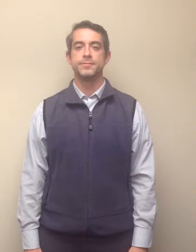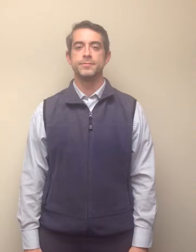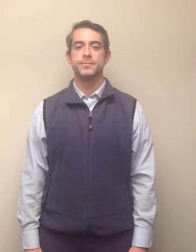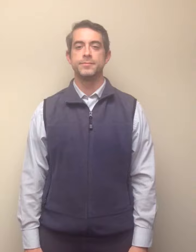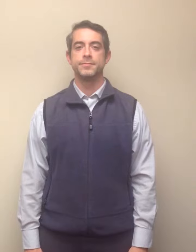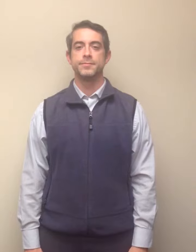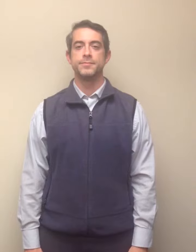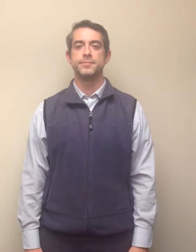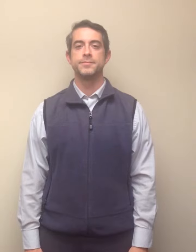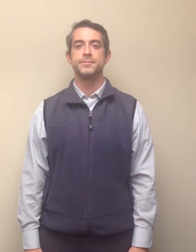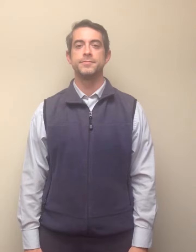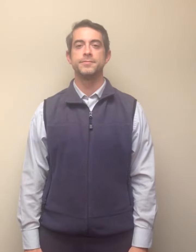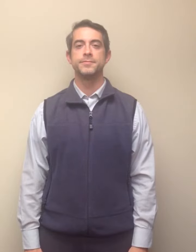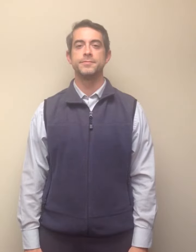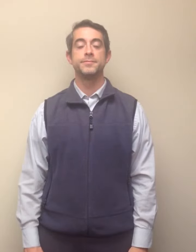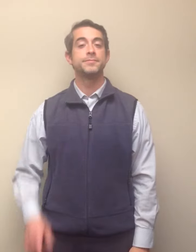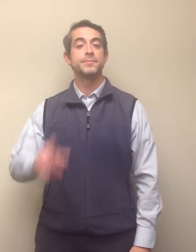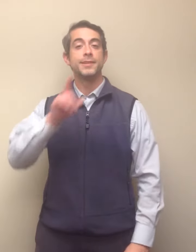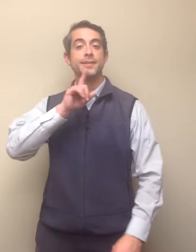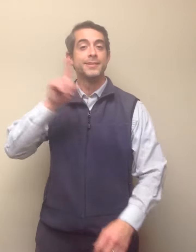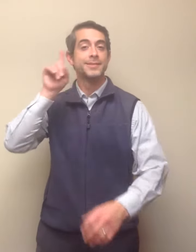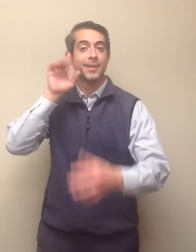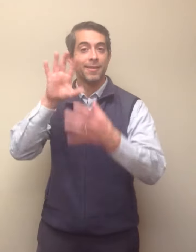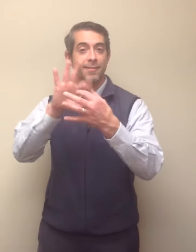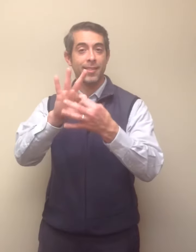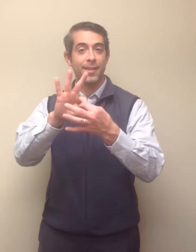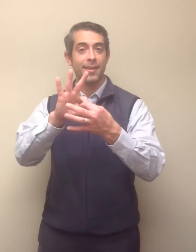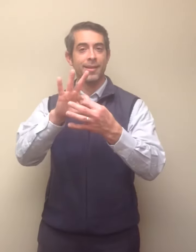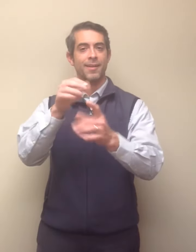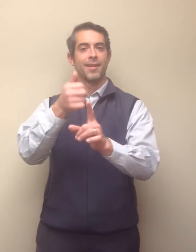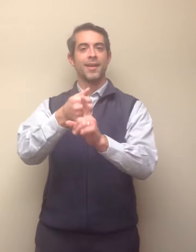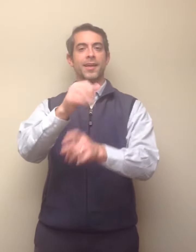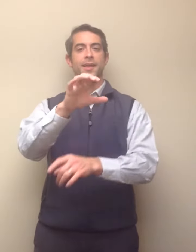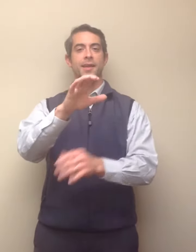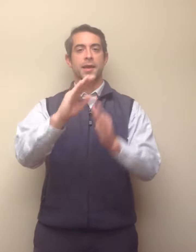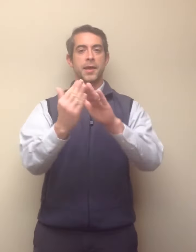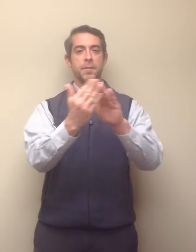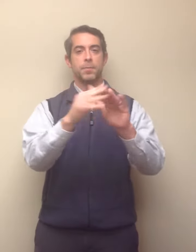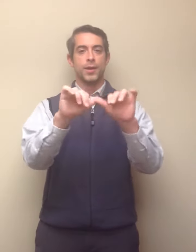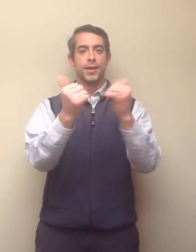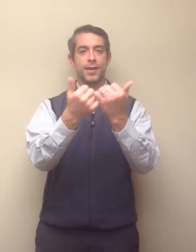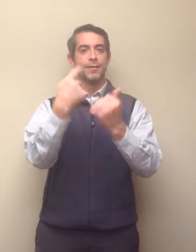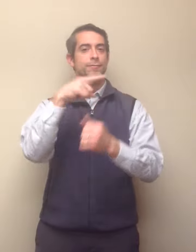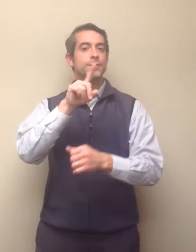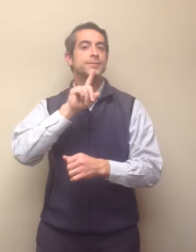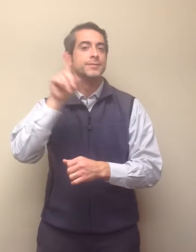DeafLink, a community agency for the Deaf (CAD)